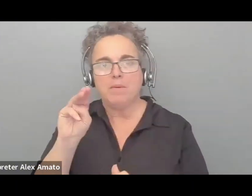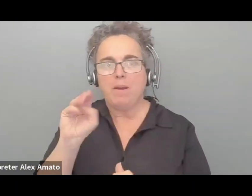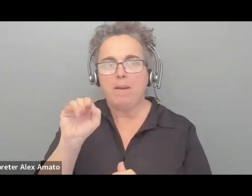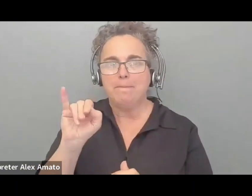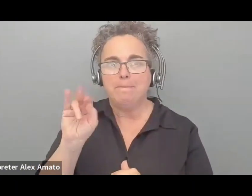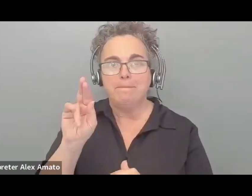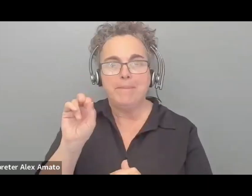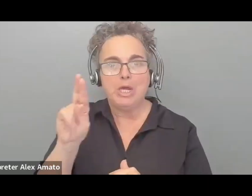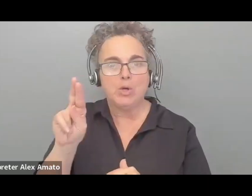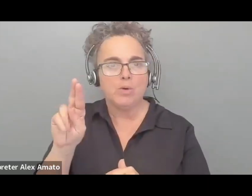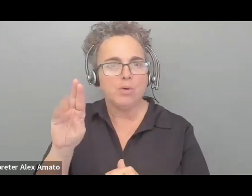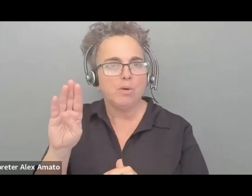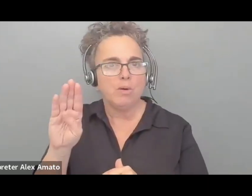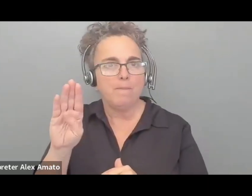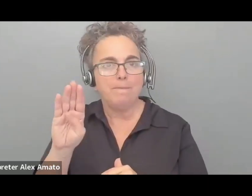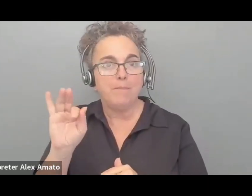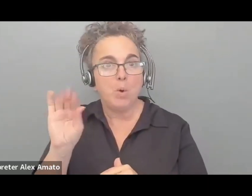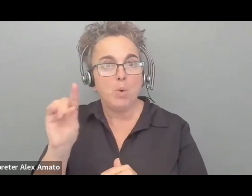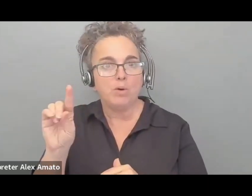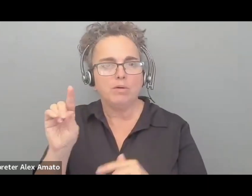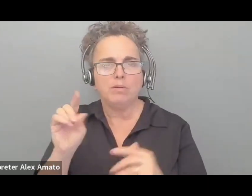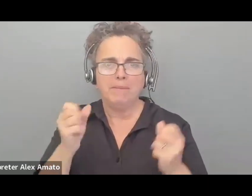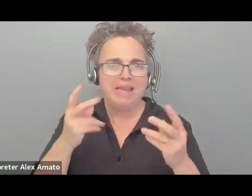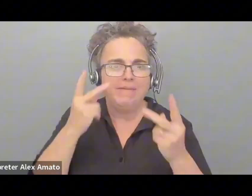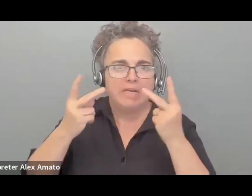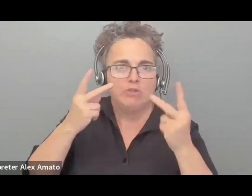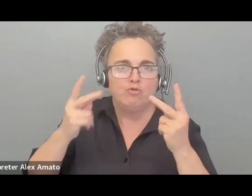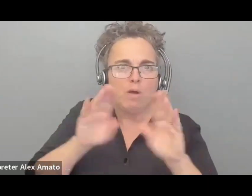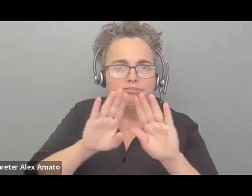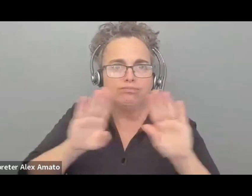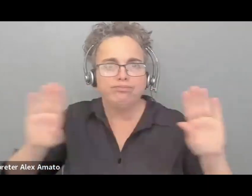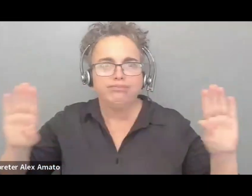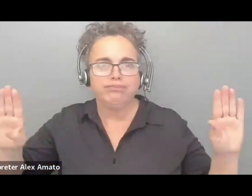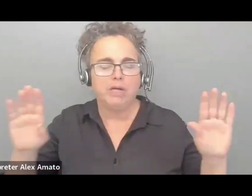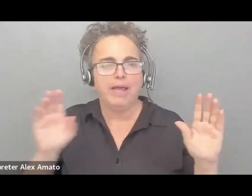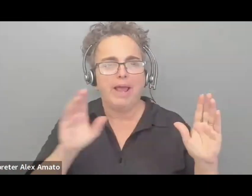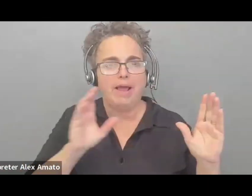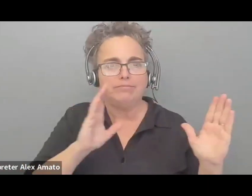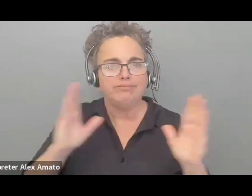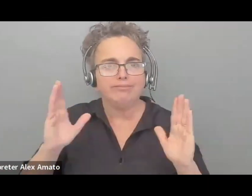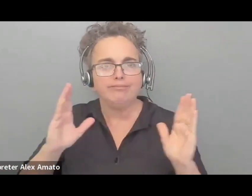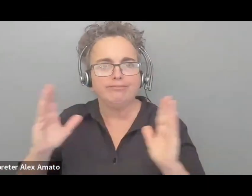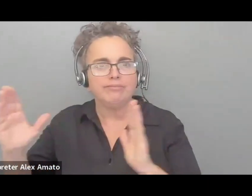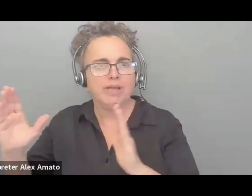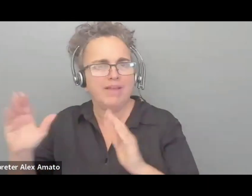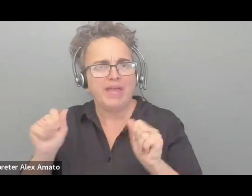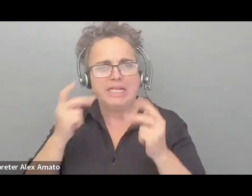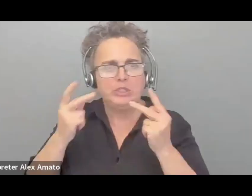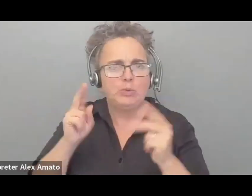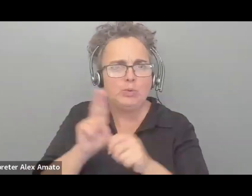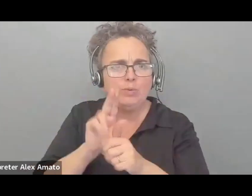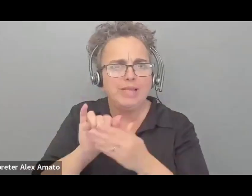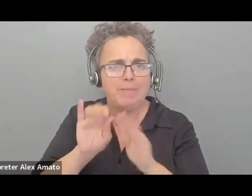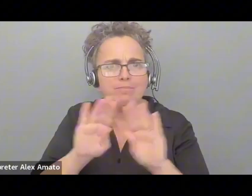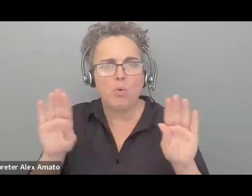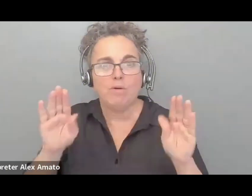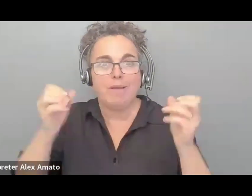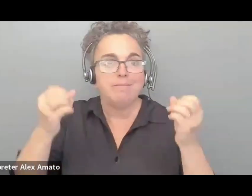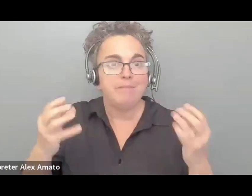and is like this sort of infinite canvas and there's a lot of different methods and tools and even like cool workshops that you can lead